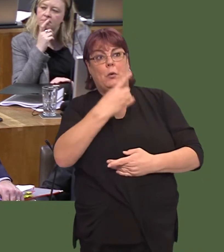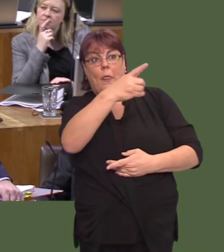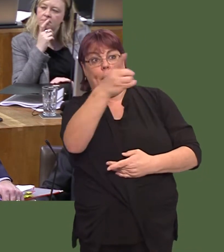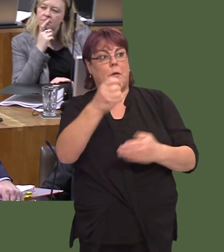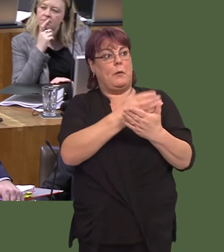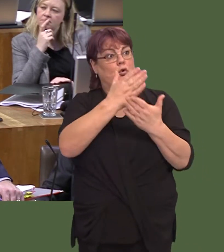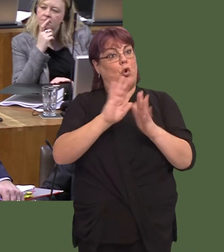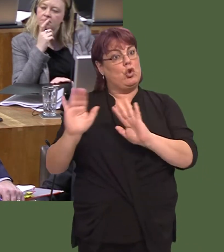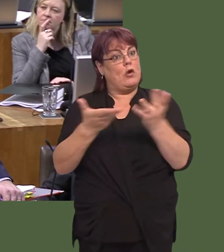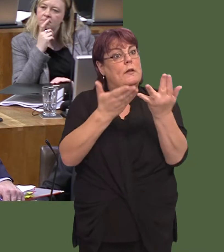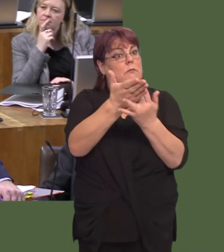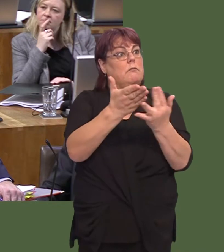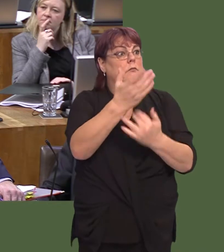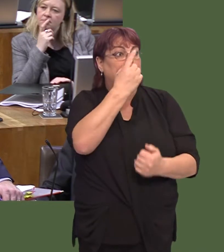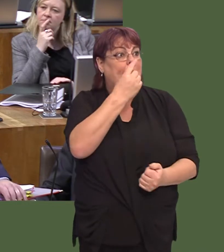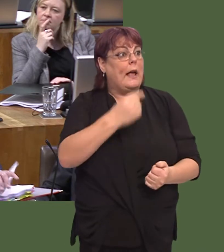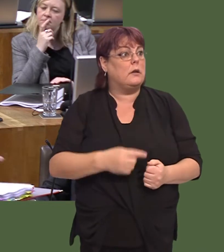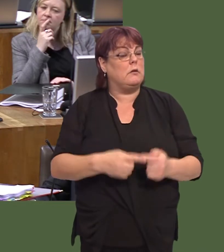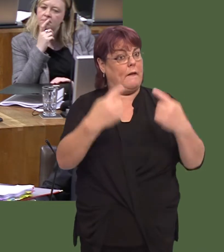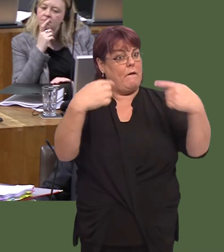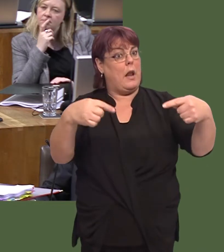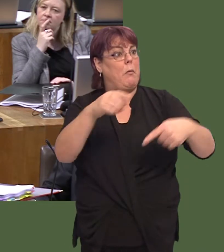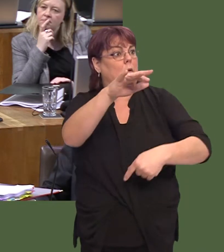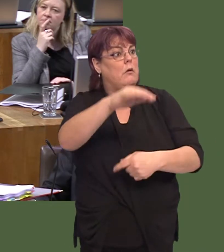Itís something that we worked with them on to ensure that that is implemented.